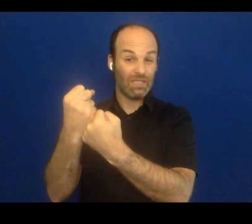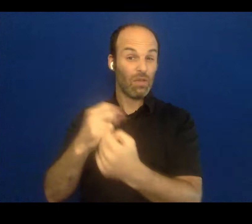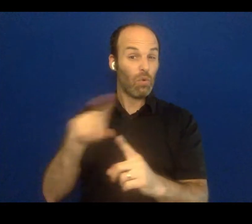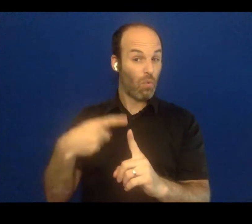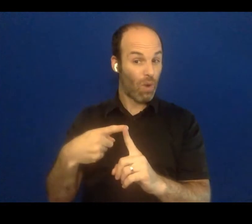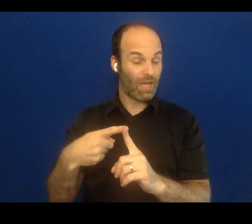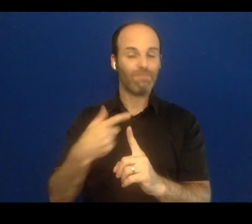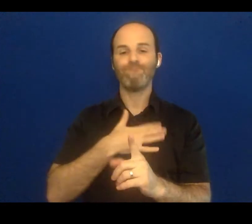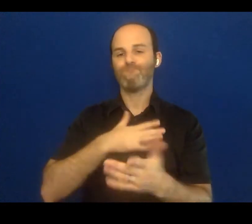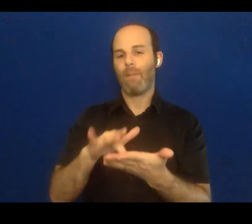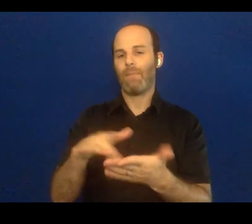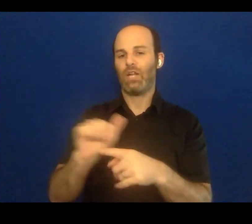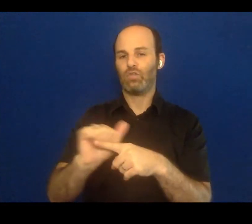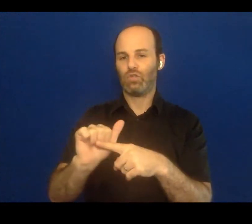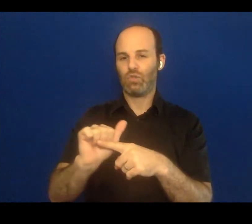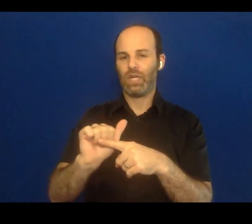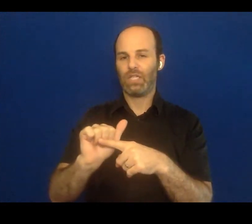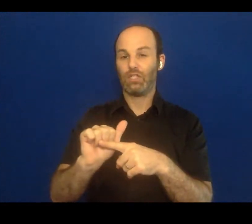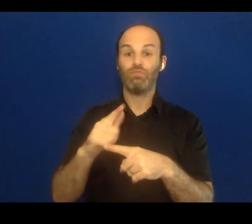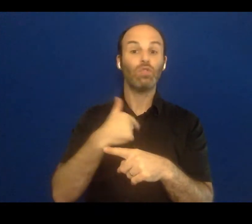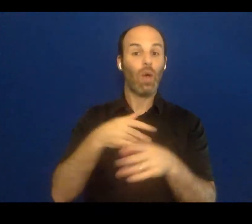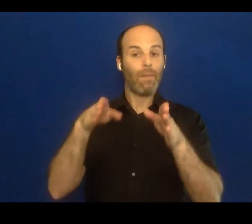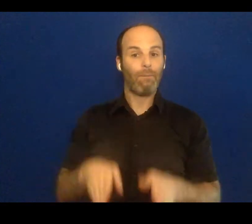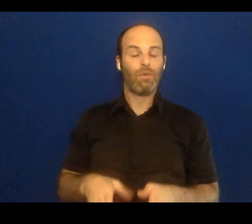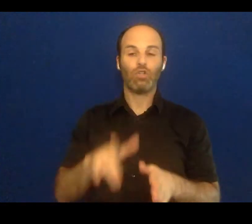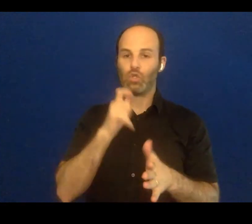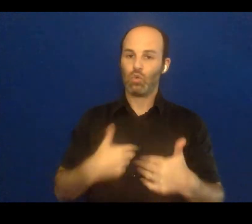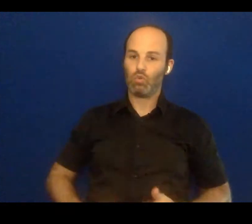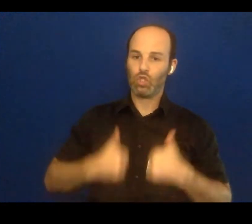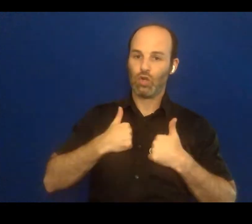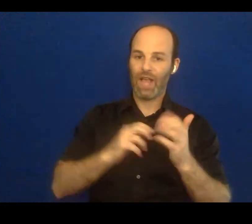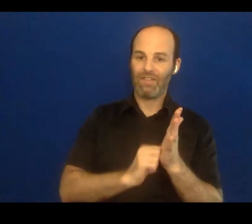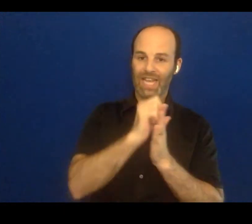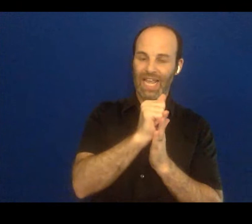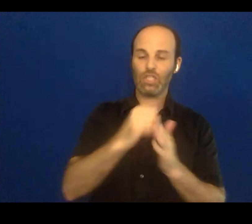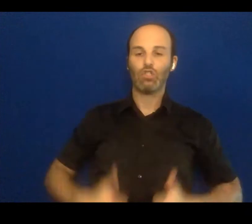MEDICAL TRAINING, SO I AM A PERSONAL WHO IS A CANTER SURVIVOR AND STROKE SURVIVOR AND